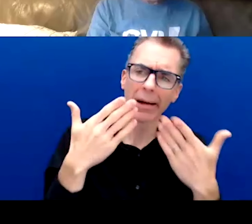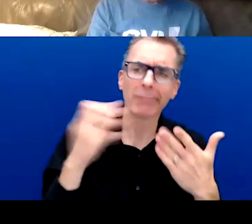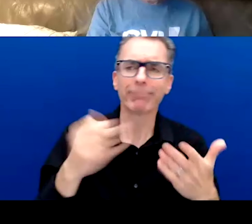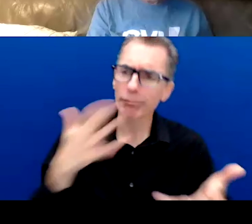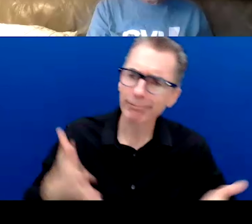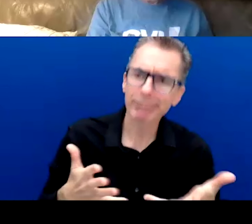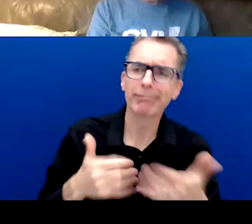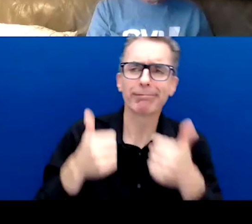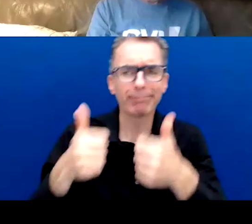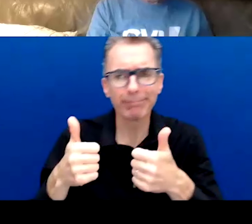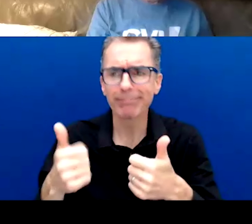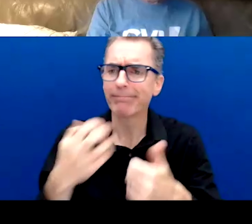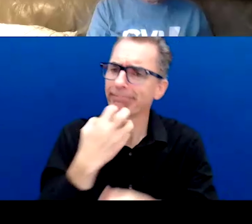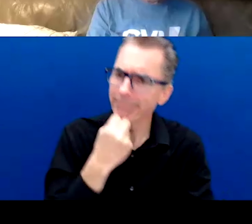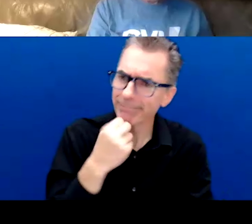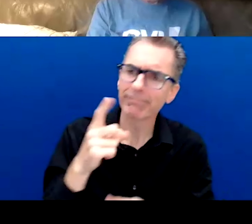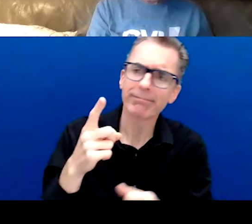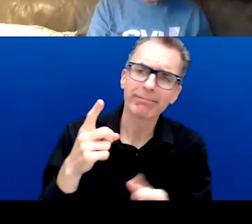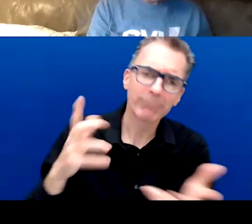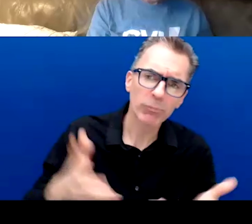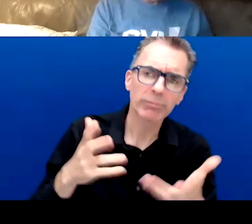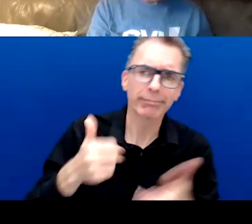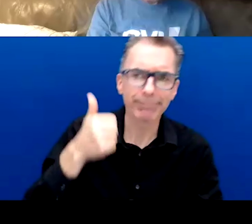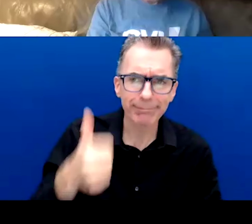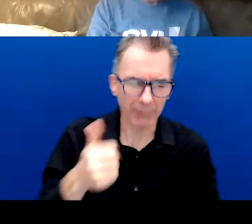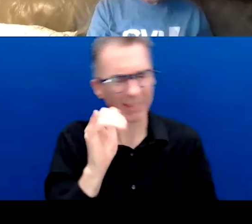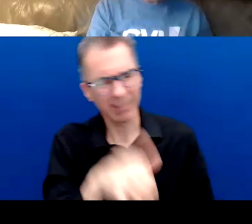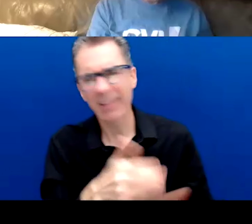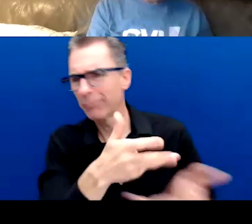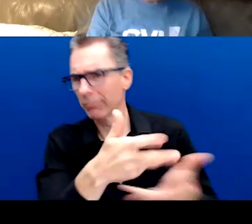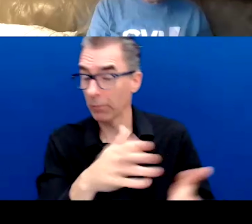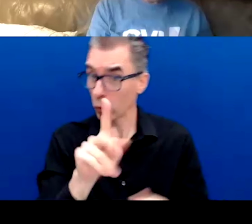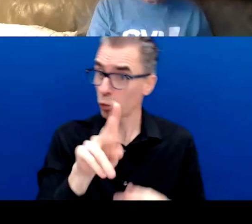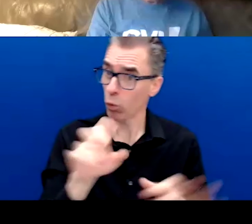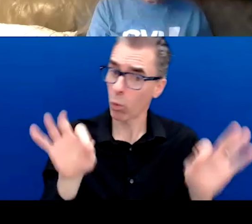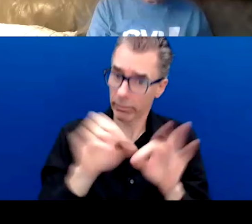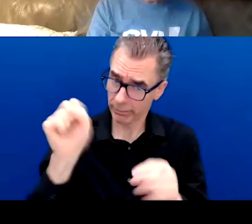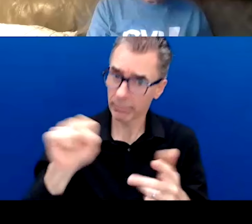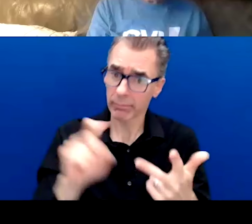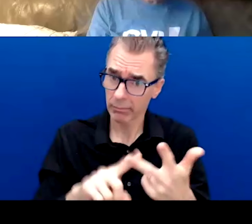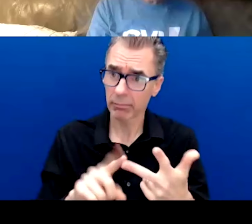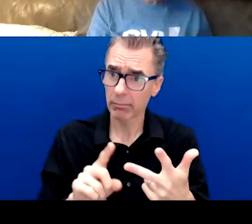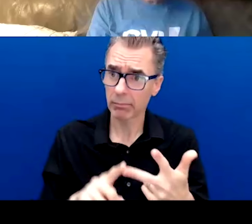Preciate you give me a thumbs up on that. And just everything. They do love that aspect of it.